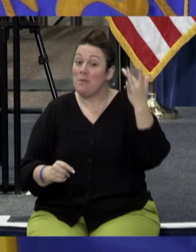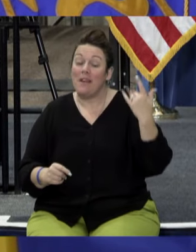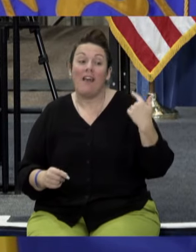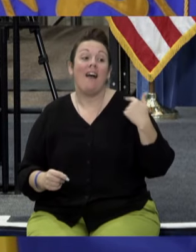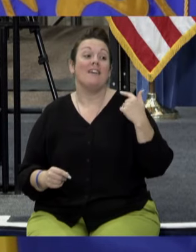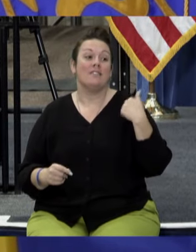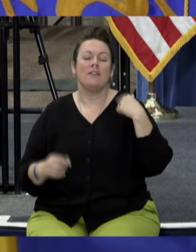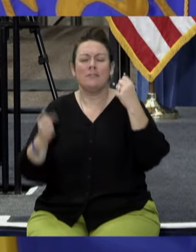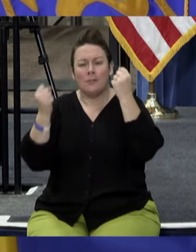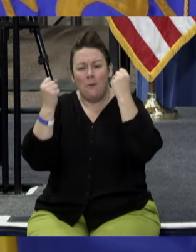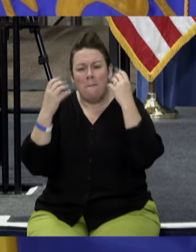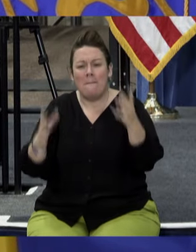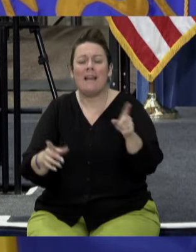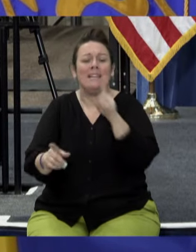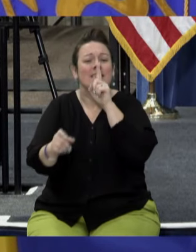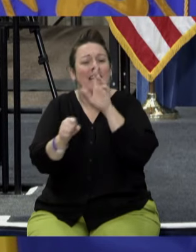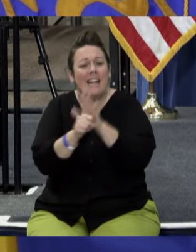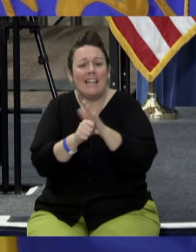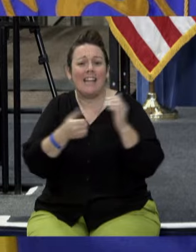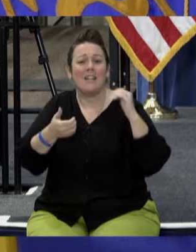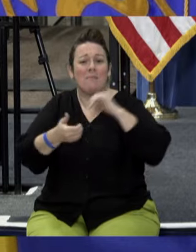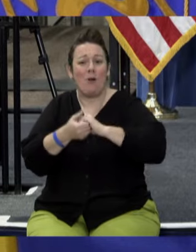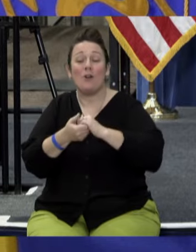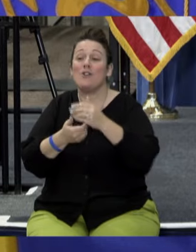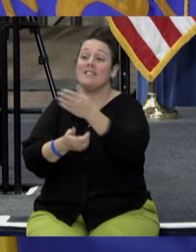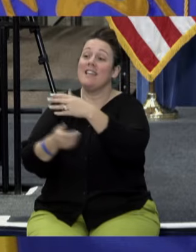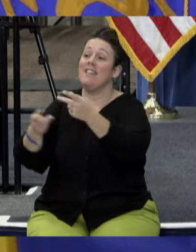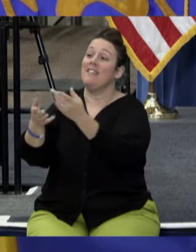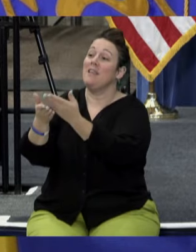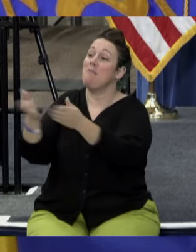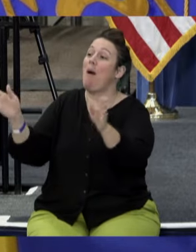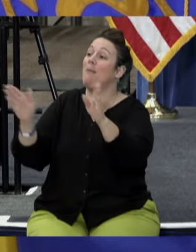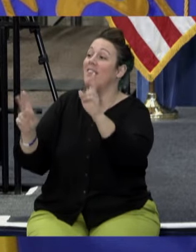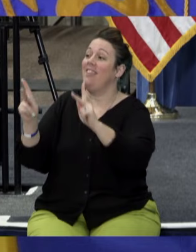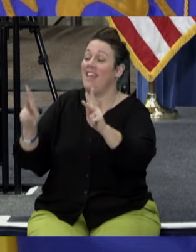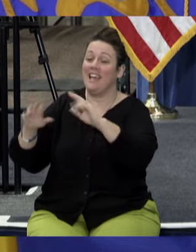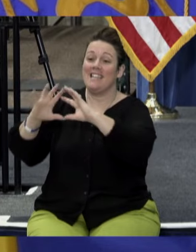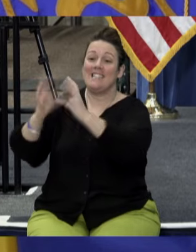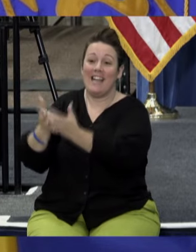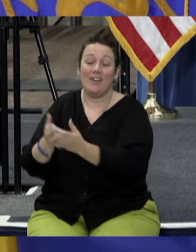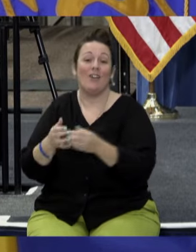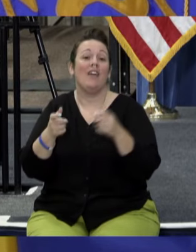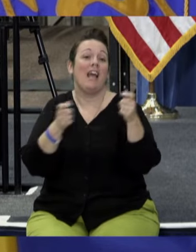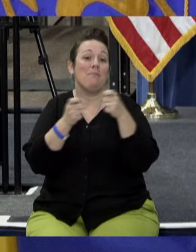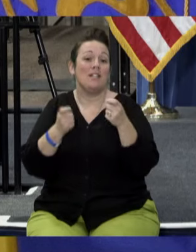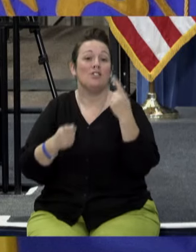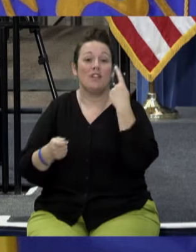dedicated partners in the public sector. Partners like the Administration for Community Living.